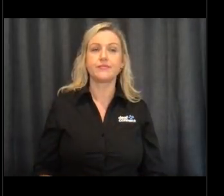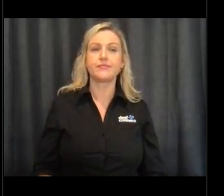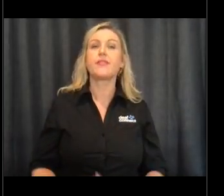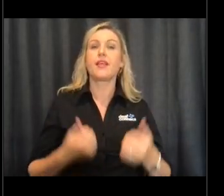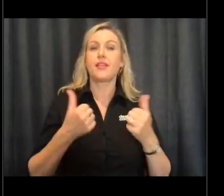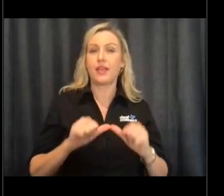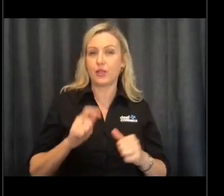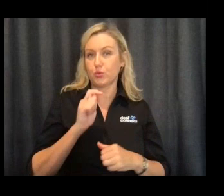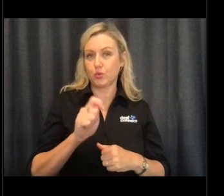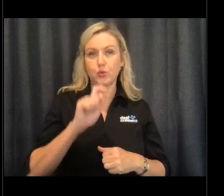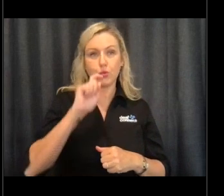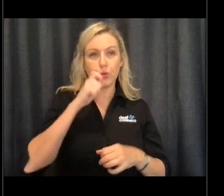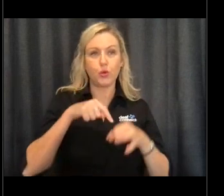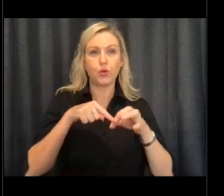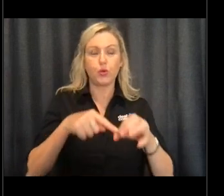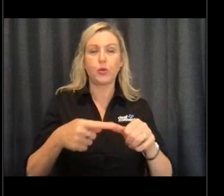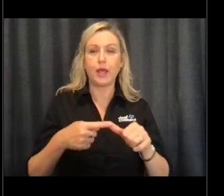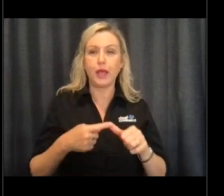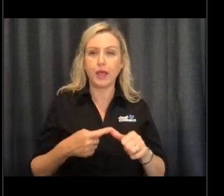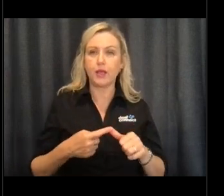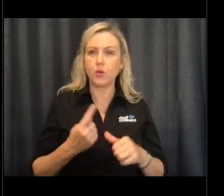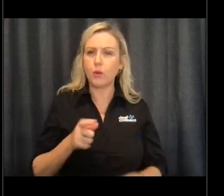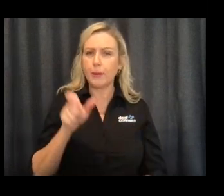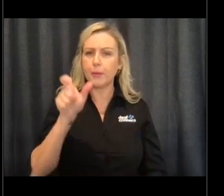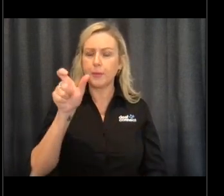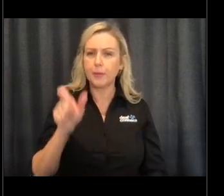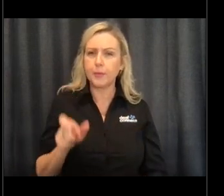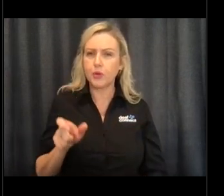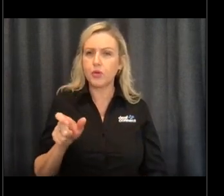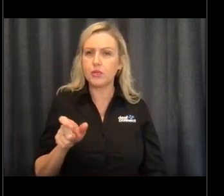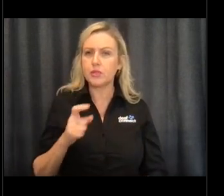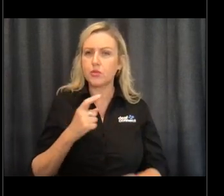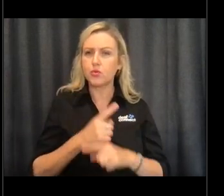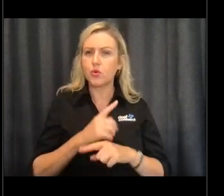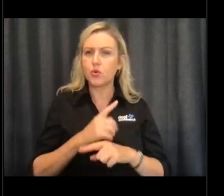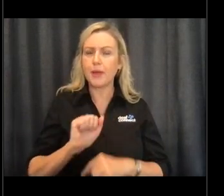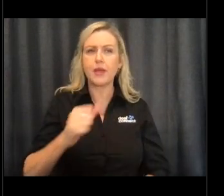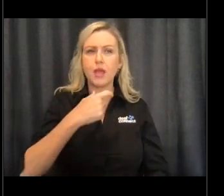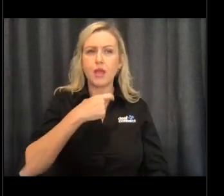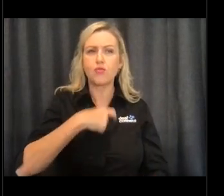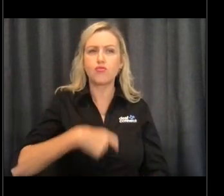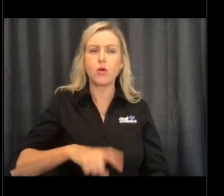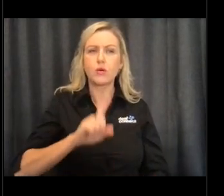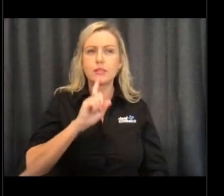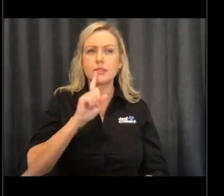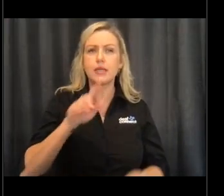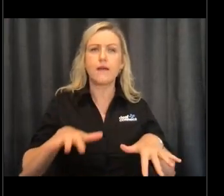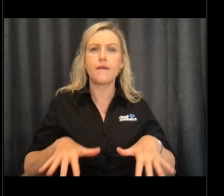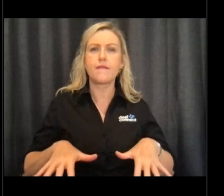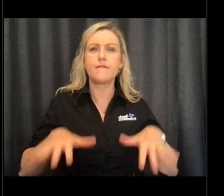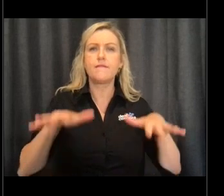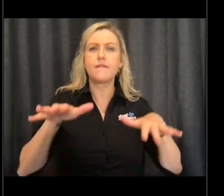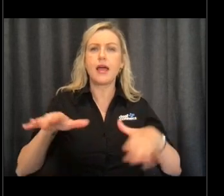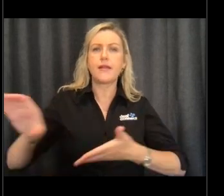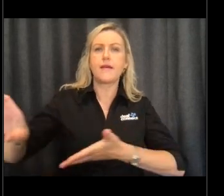I can see someone's put through their role as a flood funded financial counsellor. That's fantastic.